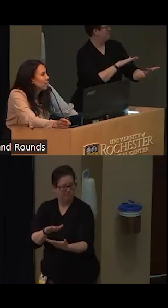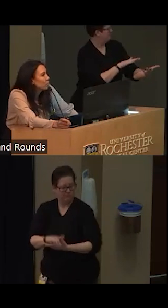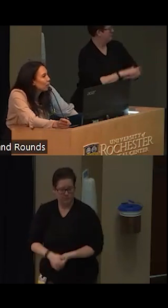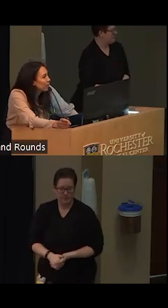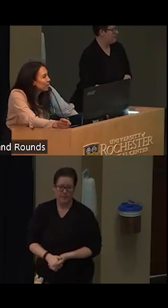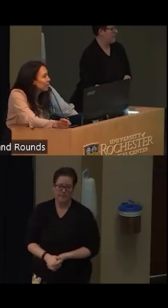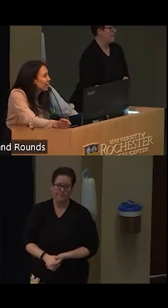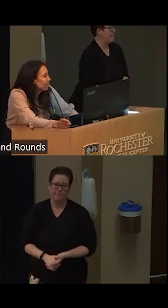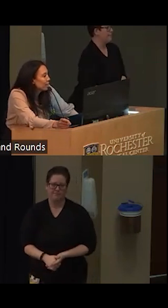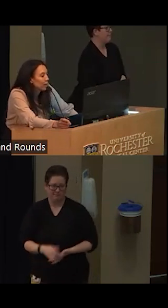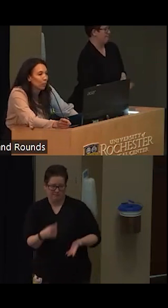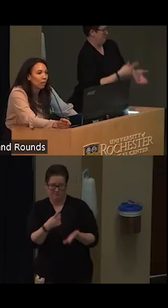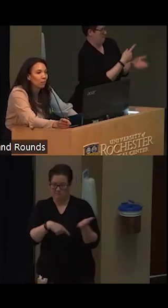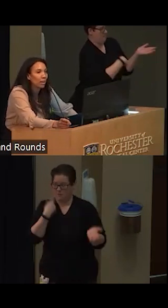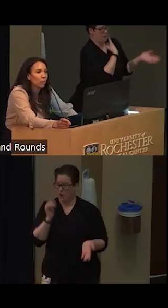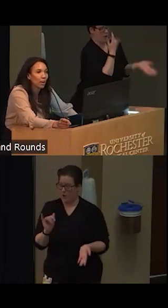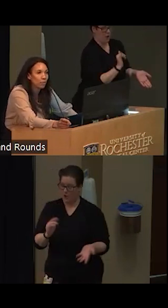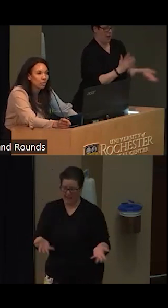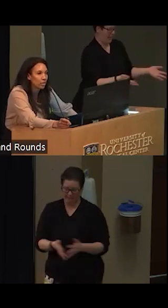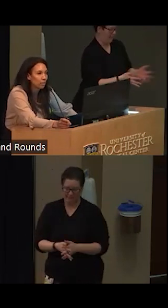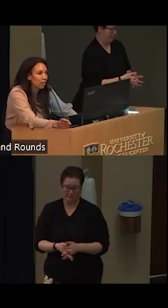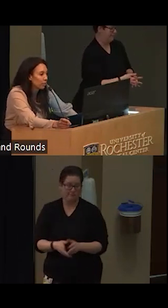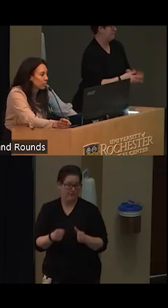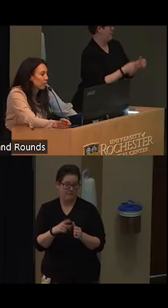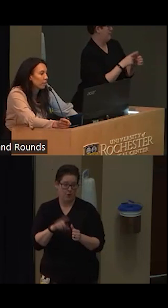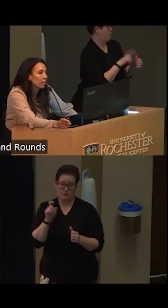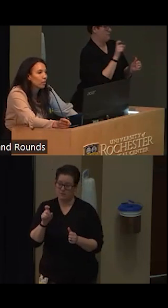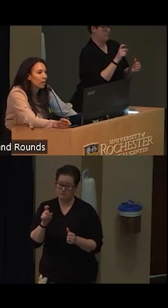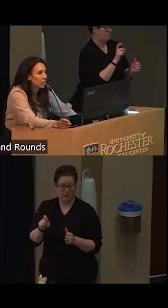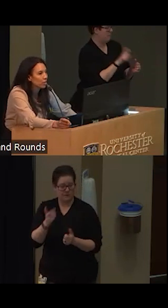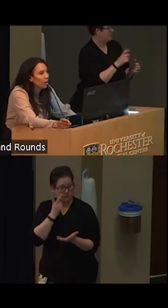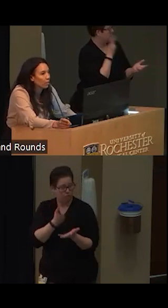and what does that look like well we we have to be transparent with each other we have to talk